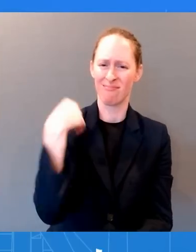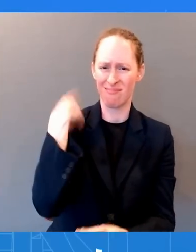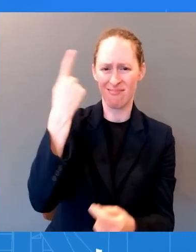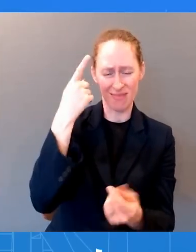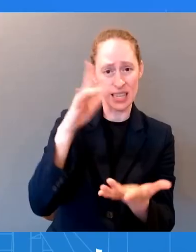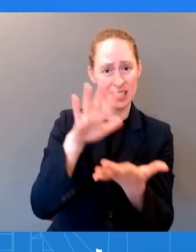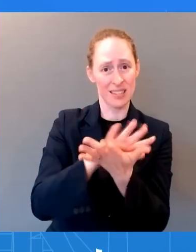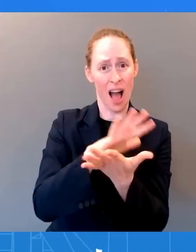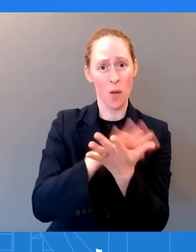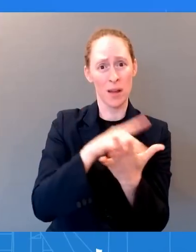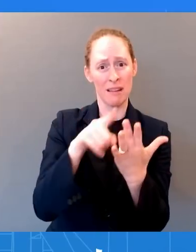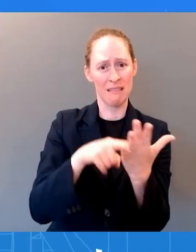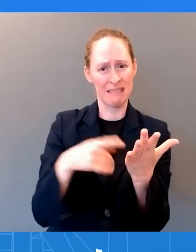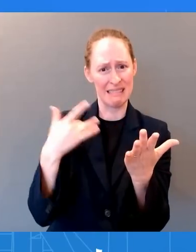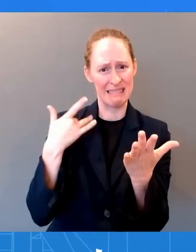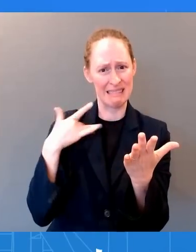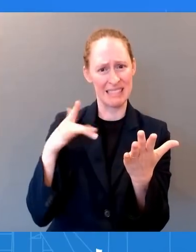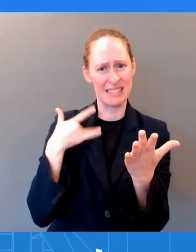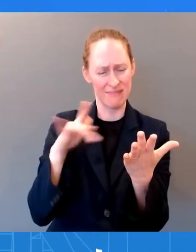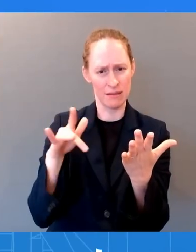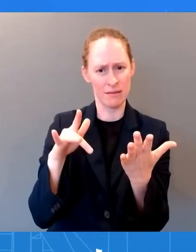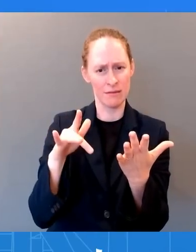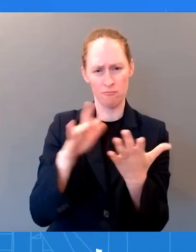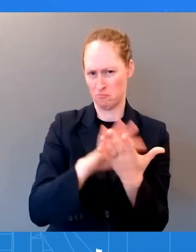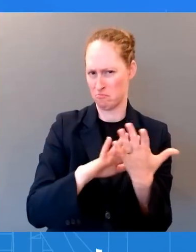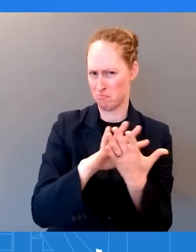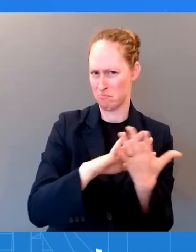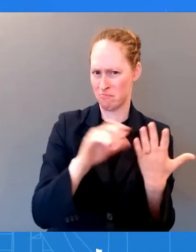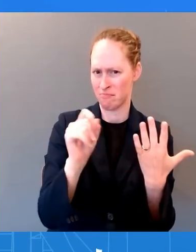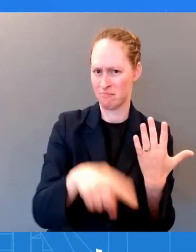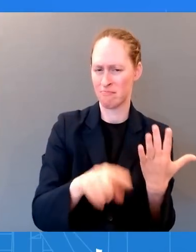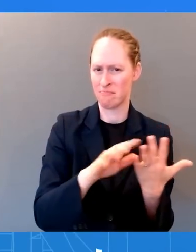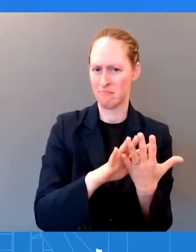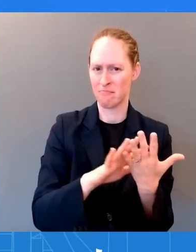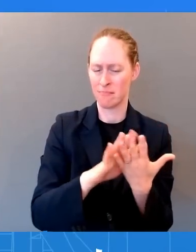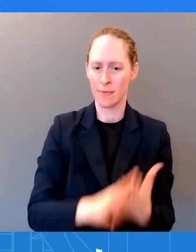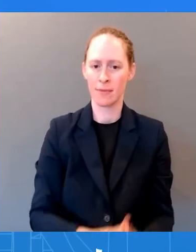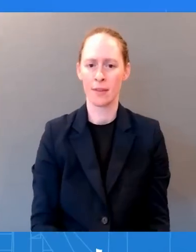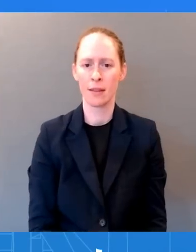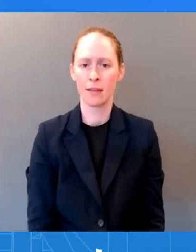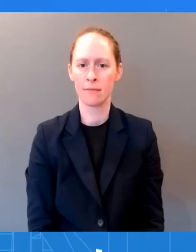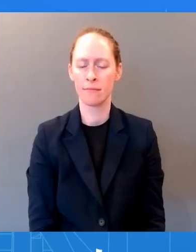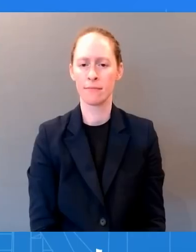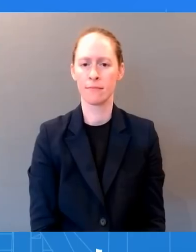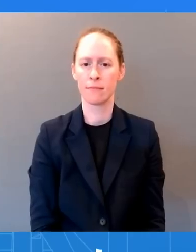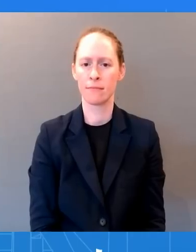Does the President feel that the public has a right to know the conclusion of that assessment? Ms. Jean-Pierre: Again, I'm --